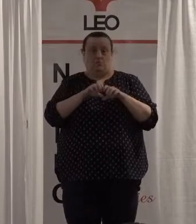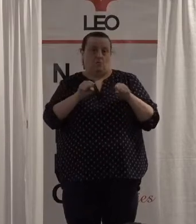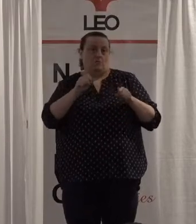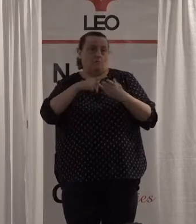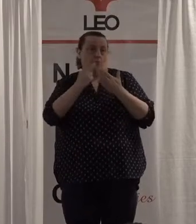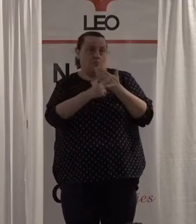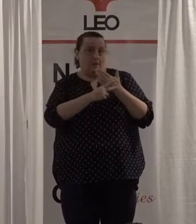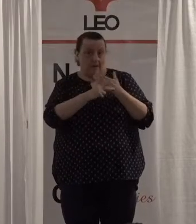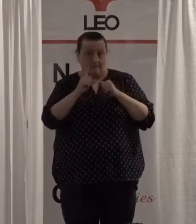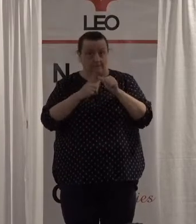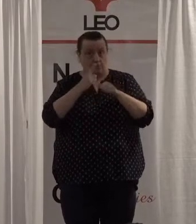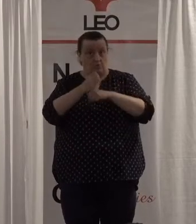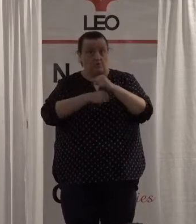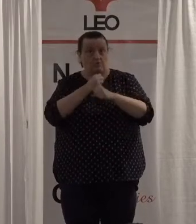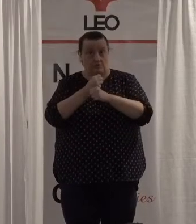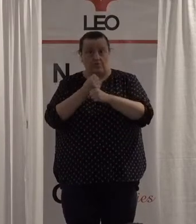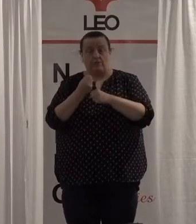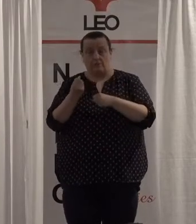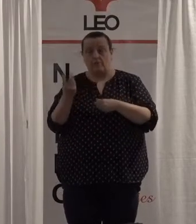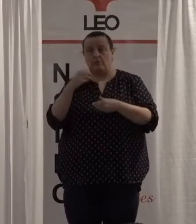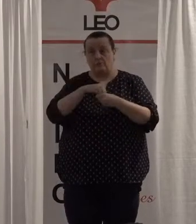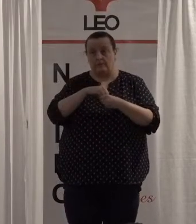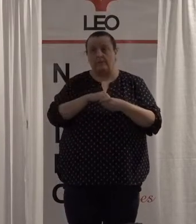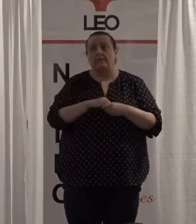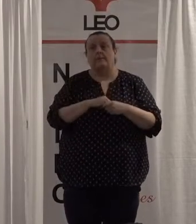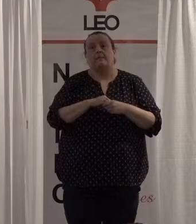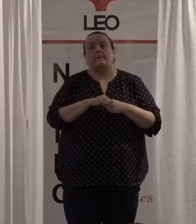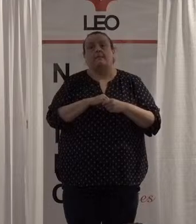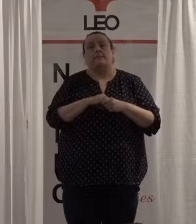AFTER MANY YEARS REPRESENTING SCOTIABANK IN THIS PROGRAM,